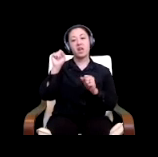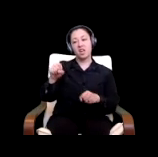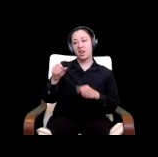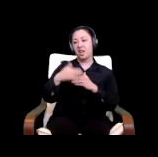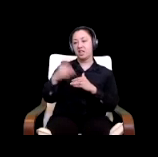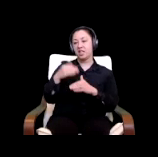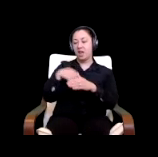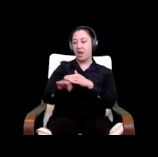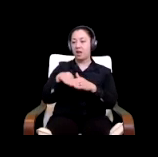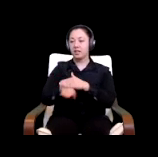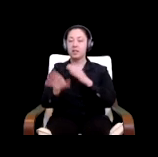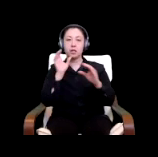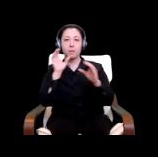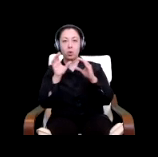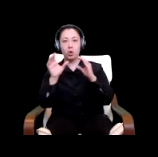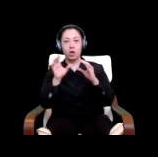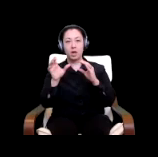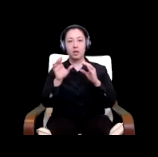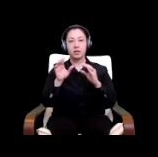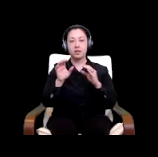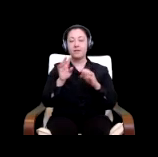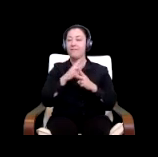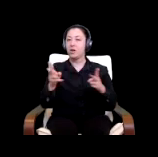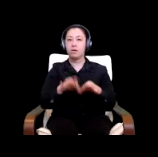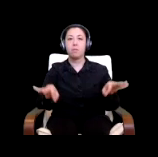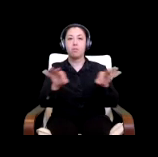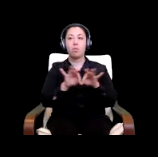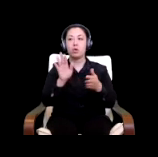It is important that all the school staff be on the same page with that and be aware